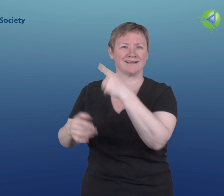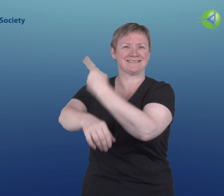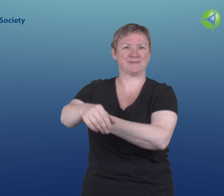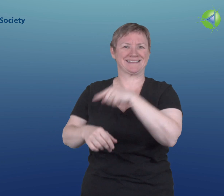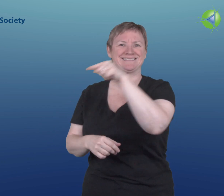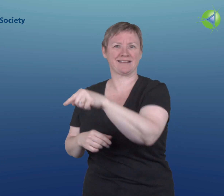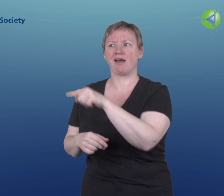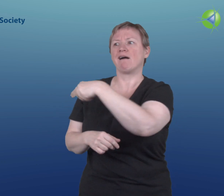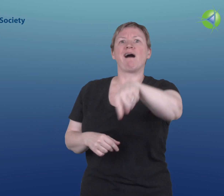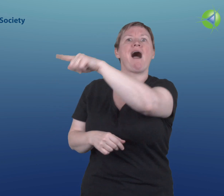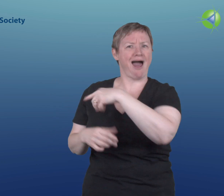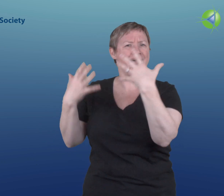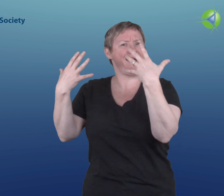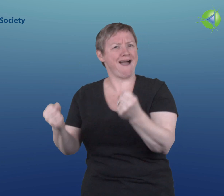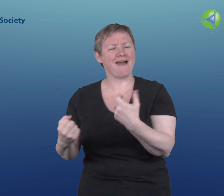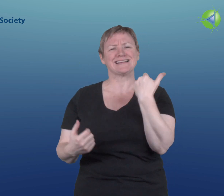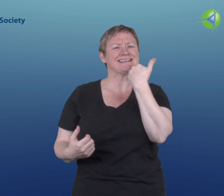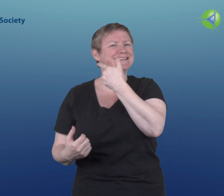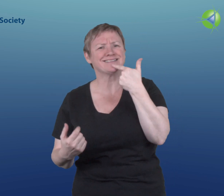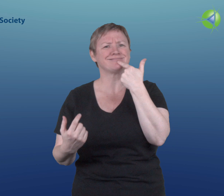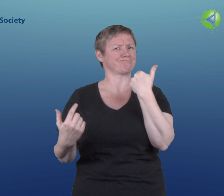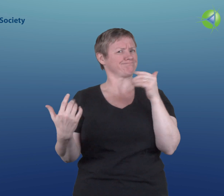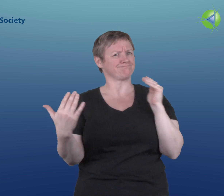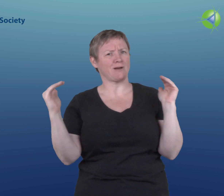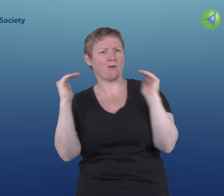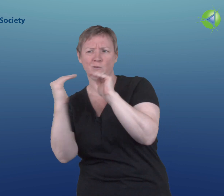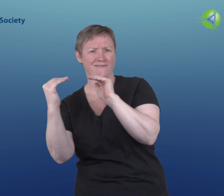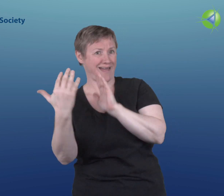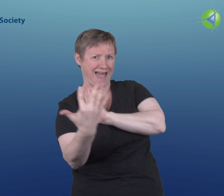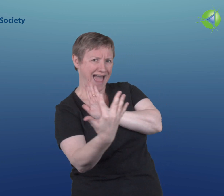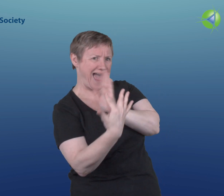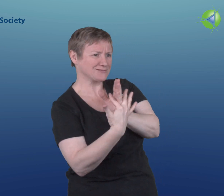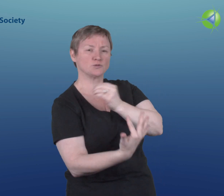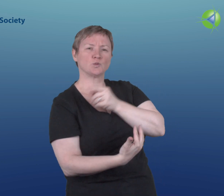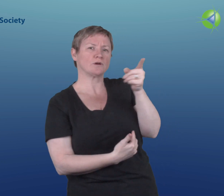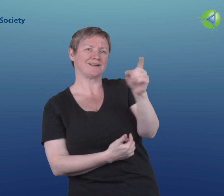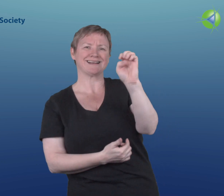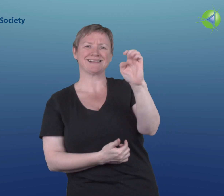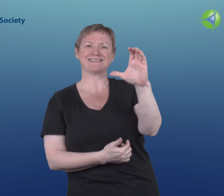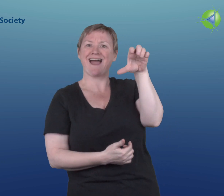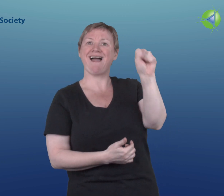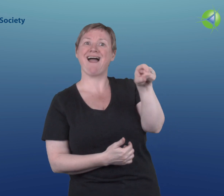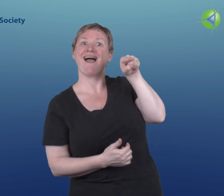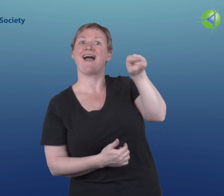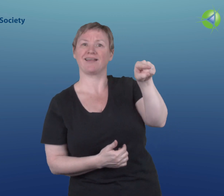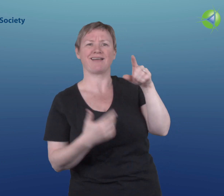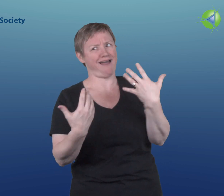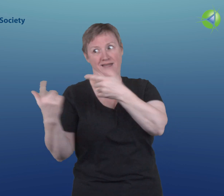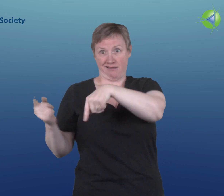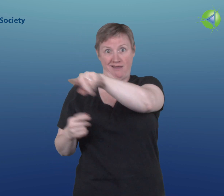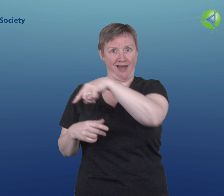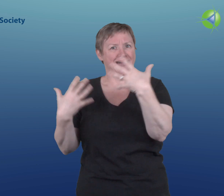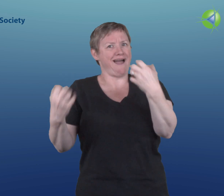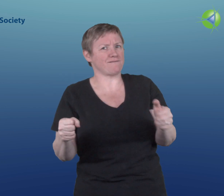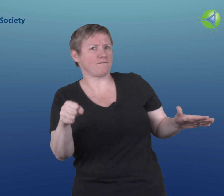can have easy and equivalent access to ECS and that they are armed